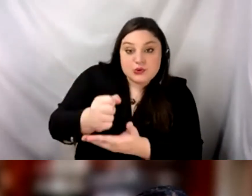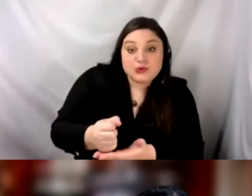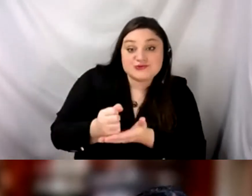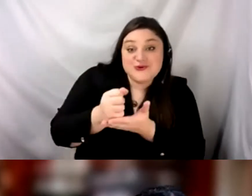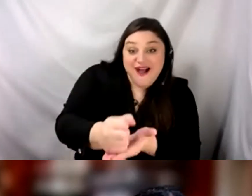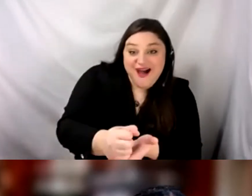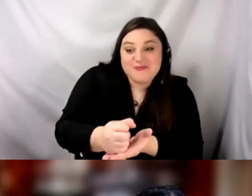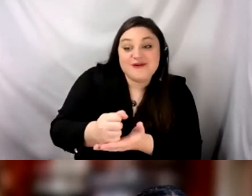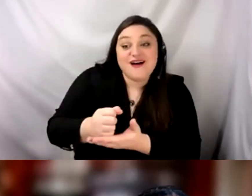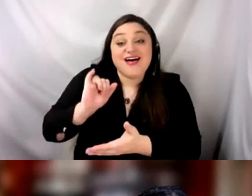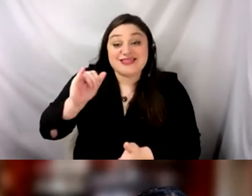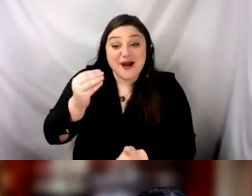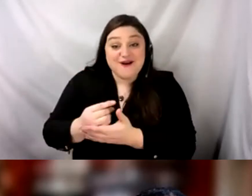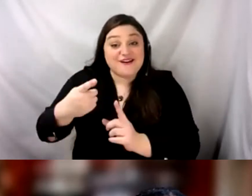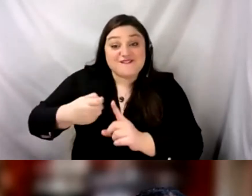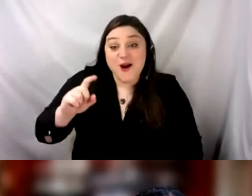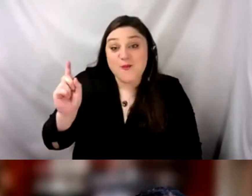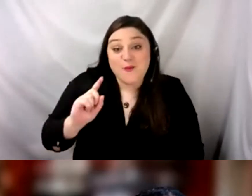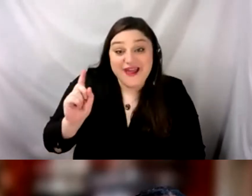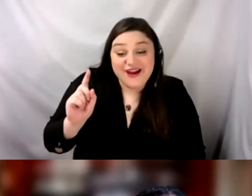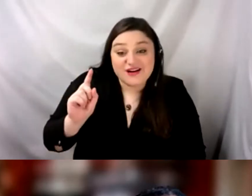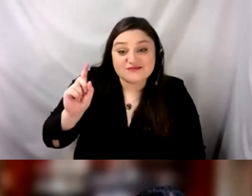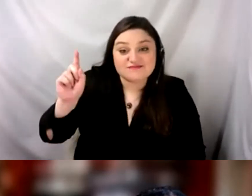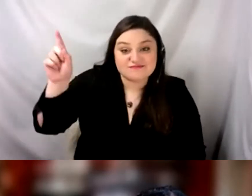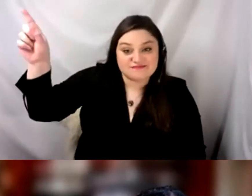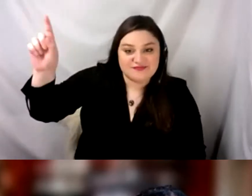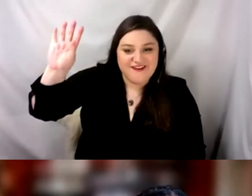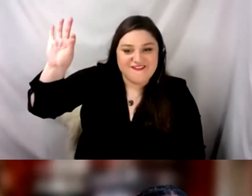we did not expect this. And the city does not have in the budget